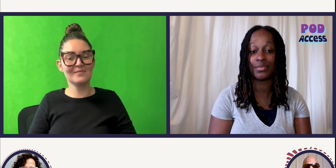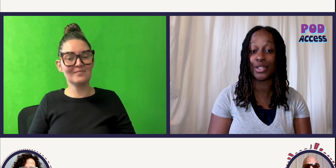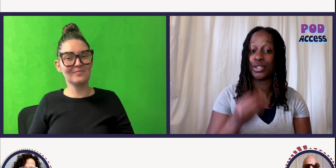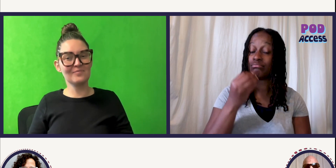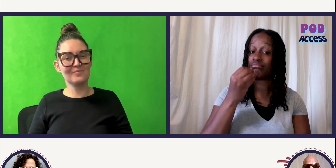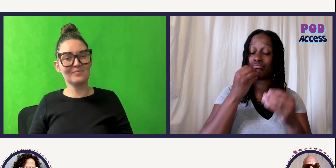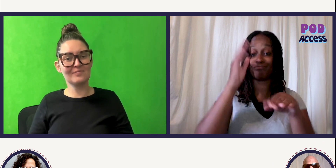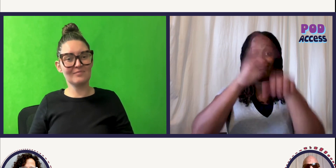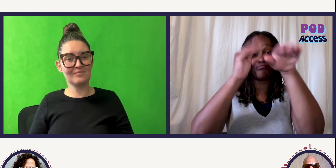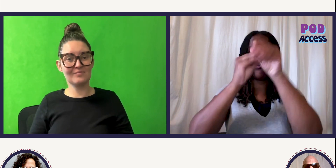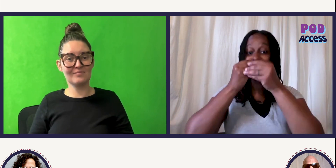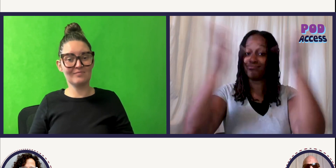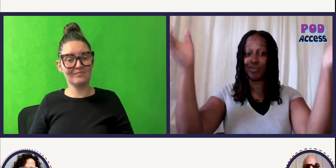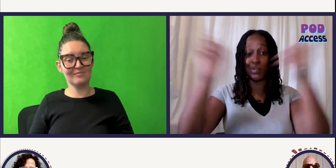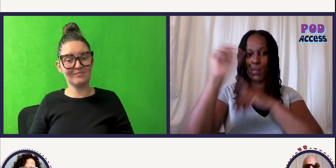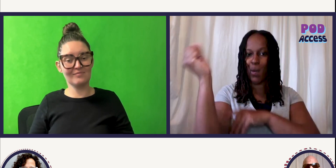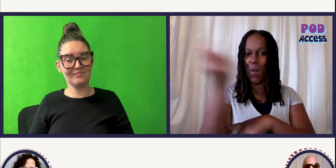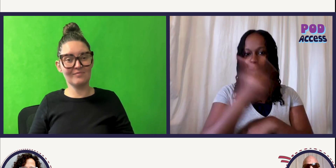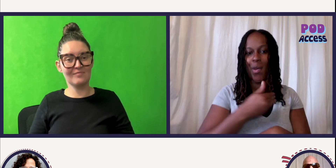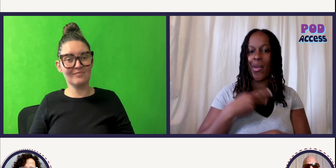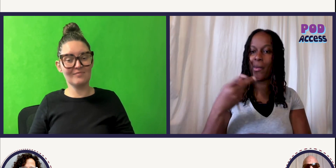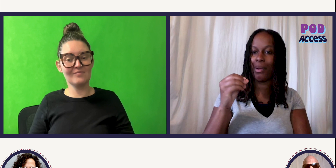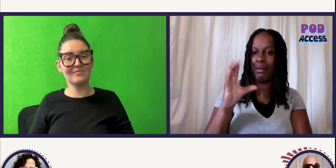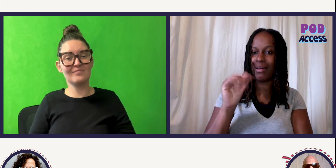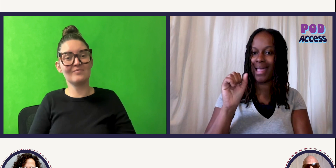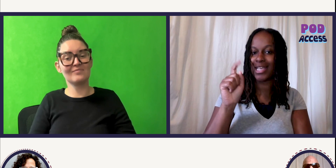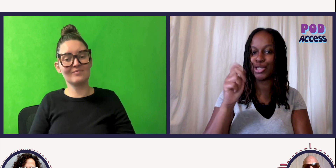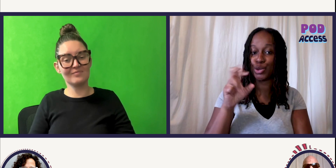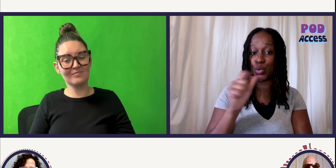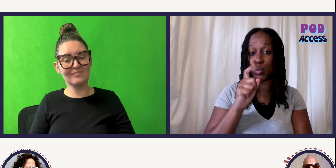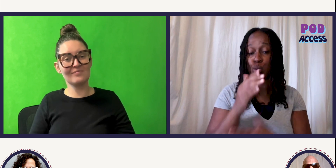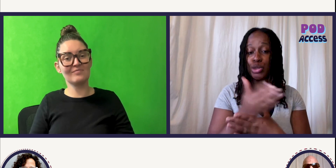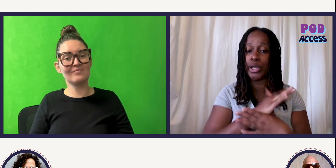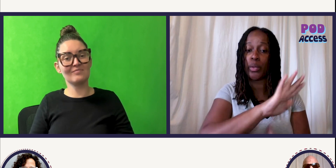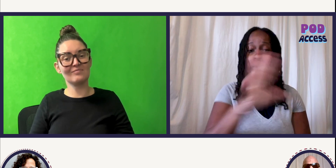Shoutout to all of our podcasters who shared their experiences, insight, and lessons with us.